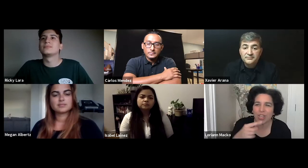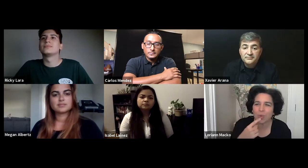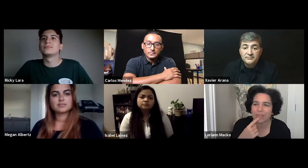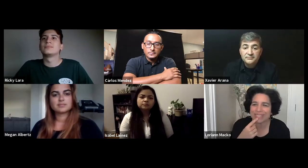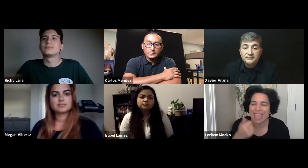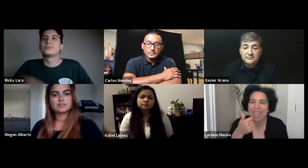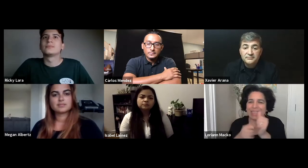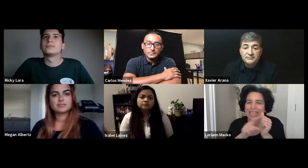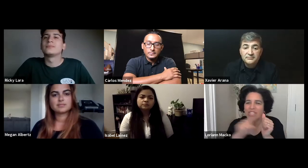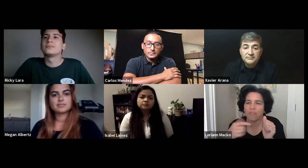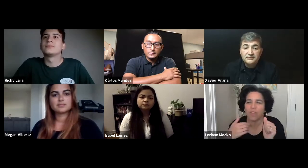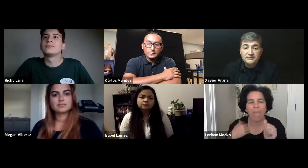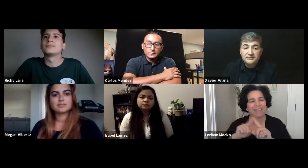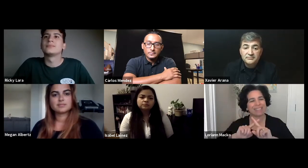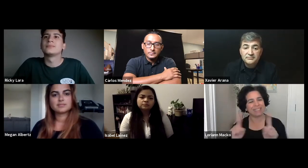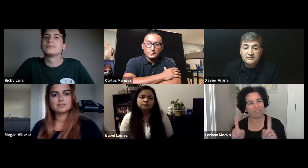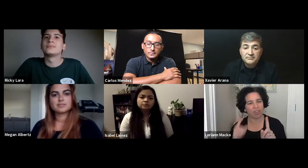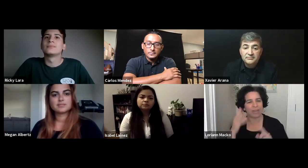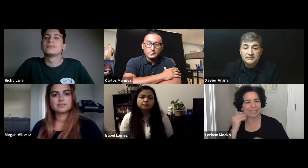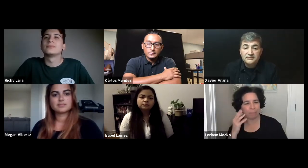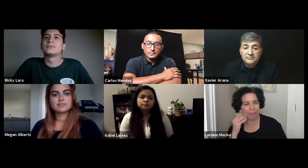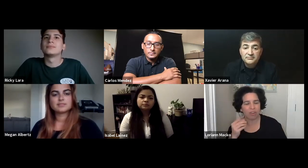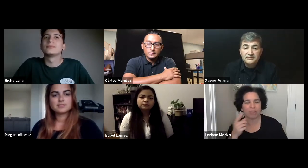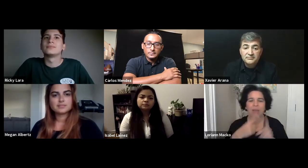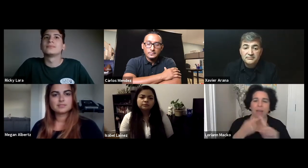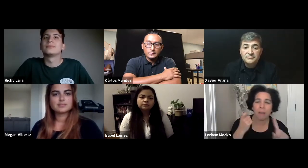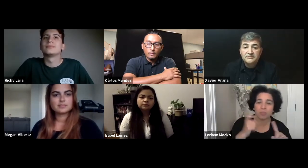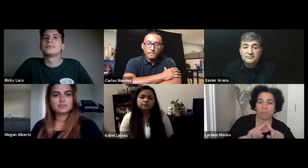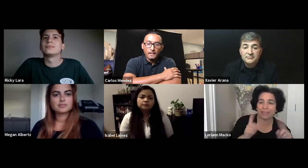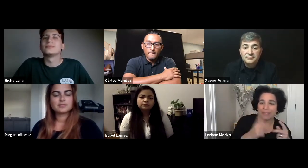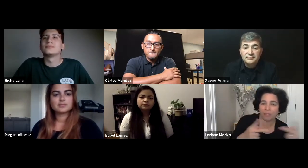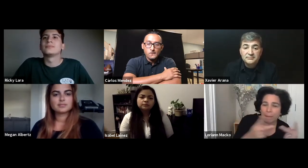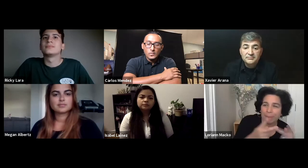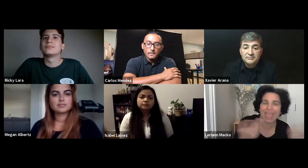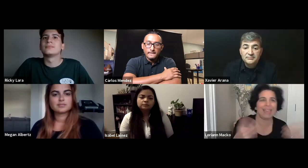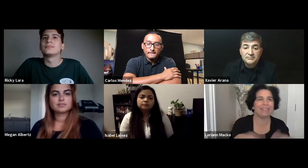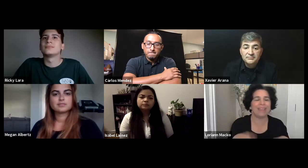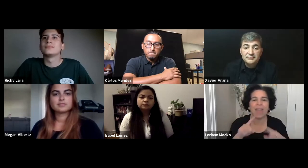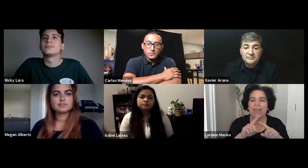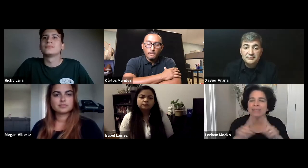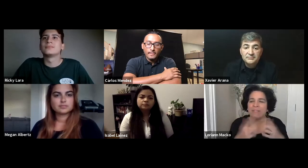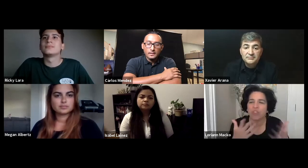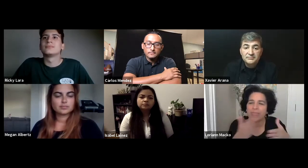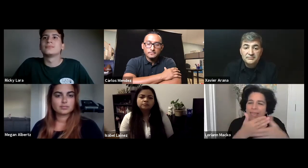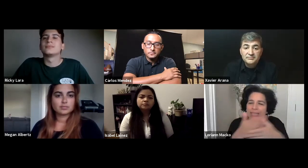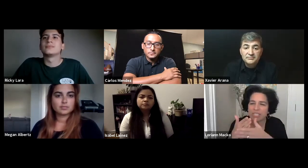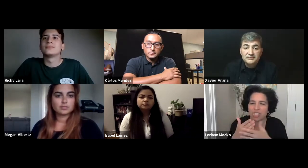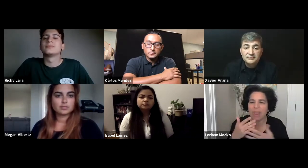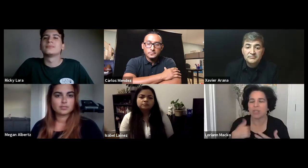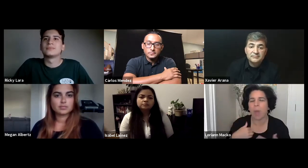and share each other's experiences, because everyone has different experiences, from the place they grew up.